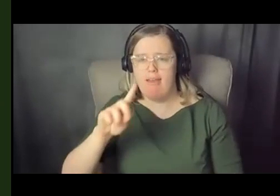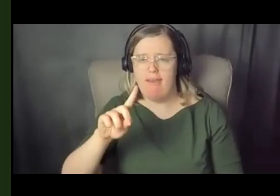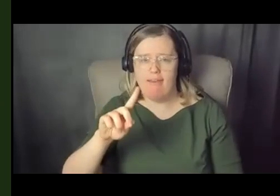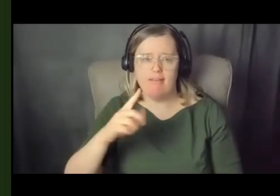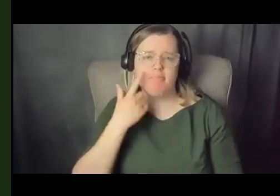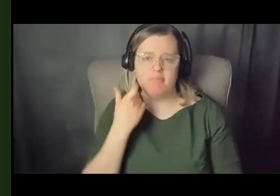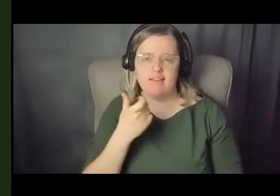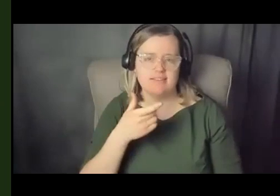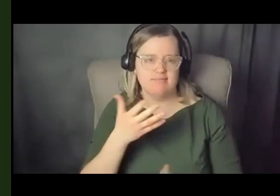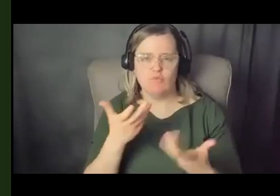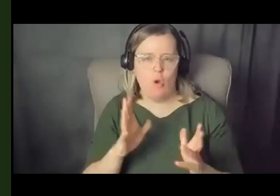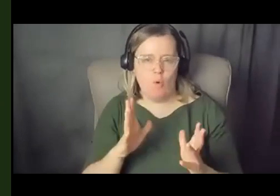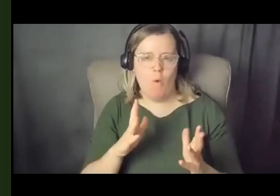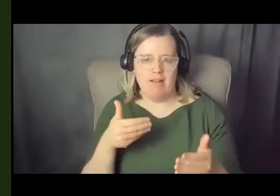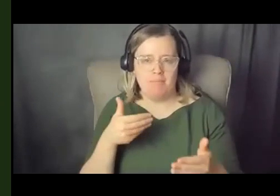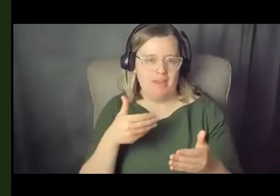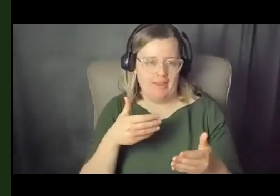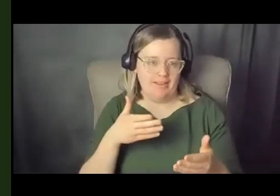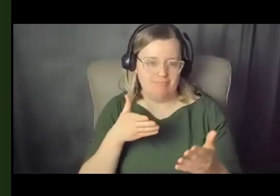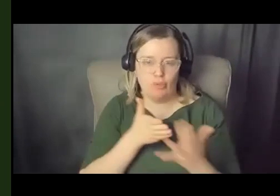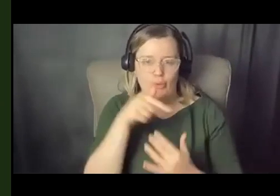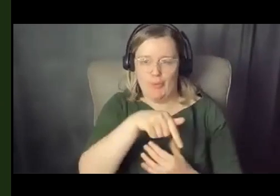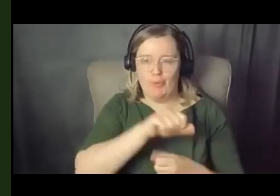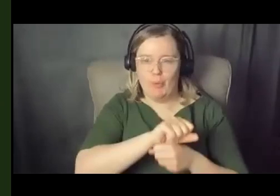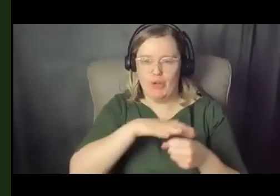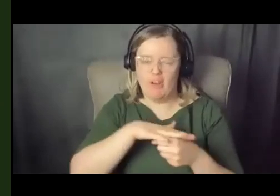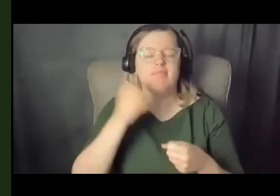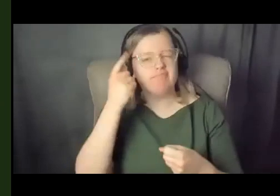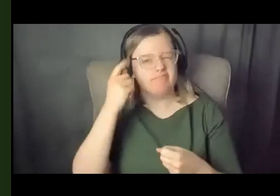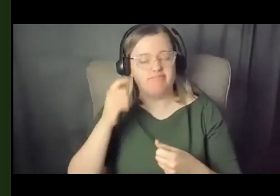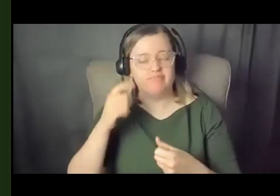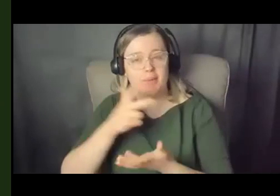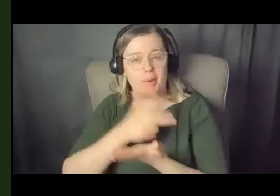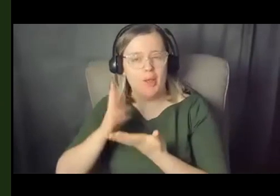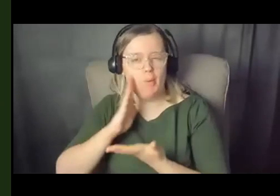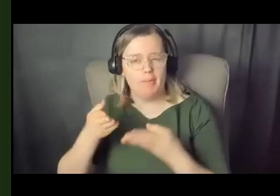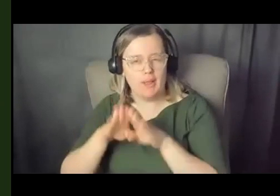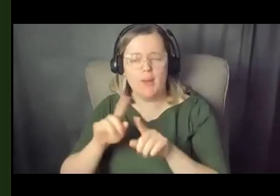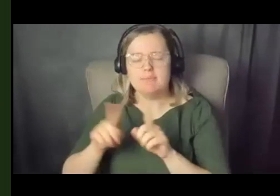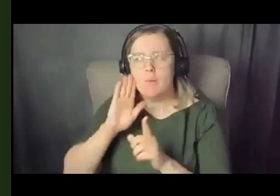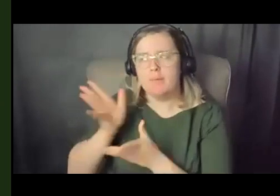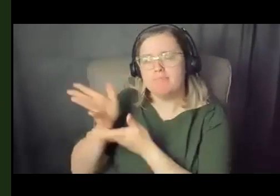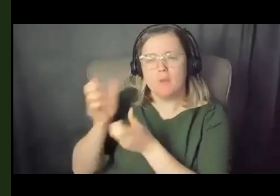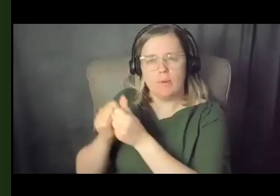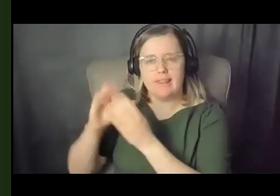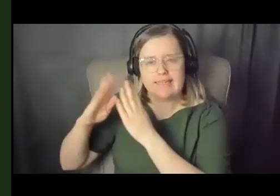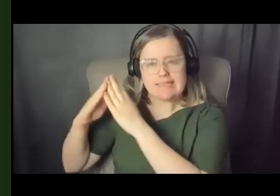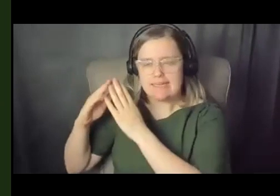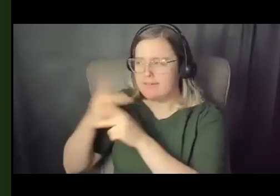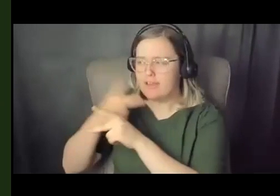the work area. Although the main parking lot will be closes, we'll be working with the City of Bellevue to identify alternate parking and